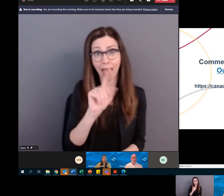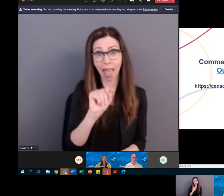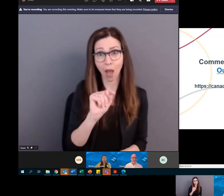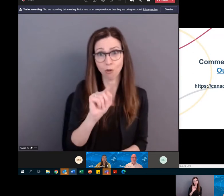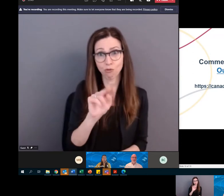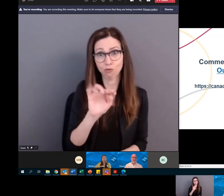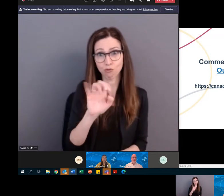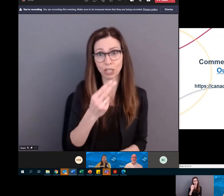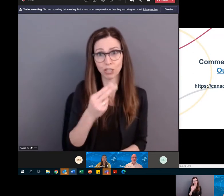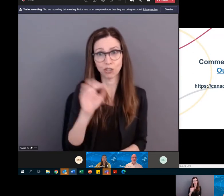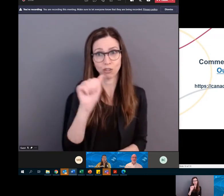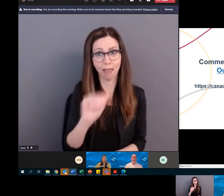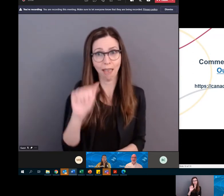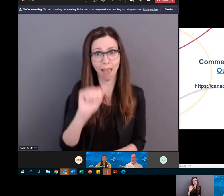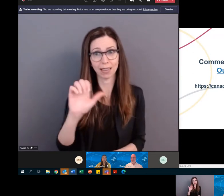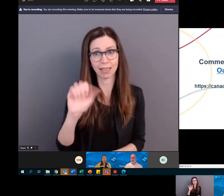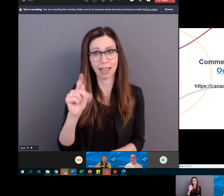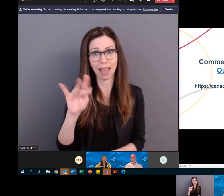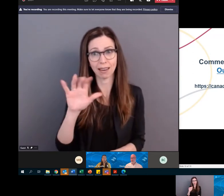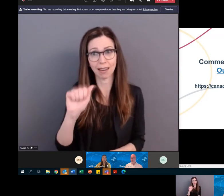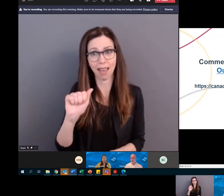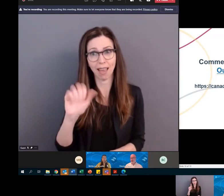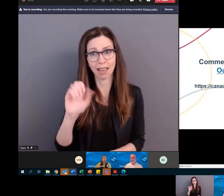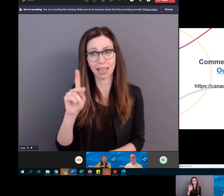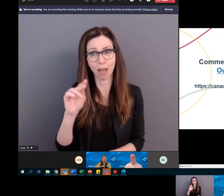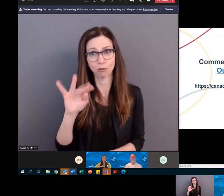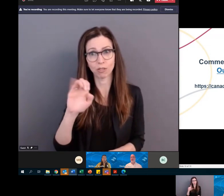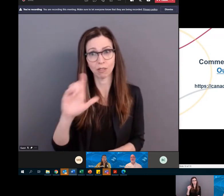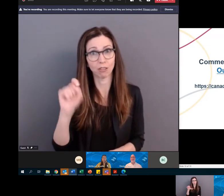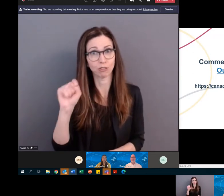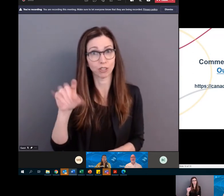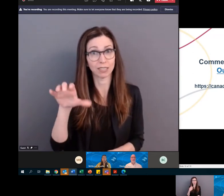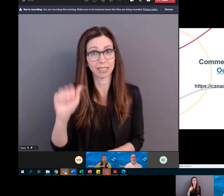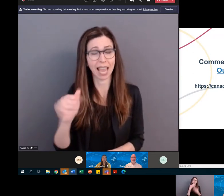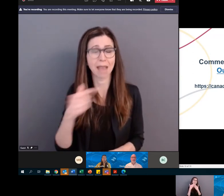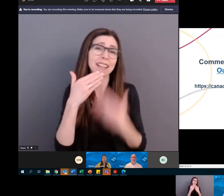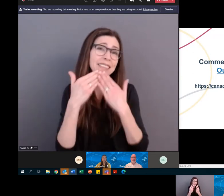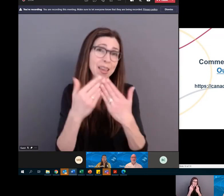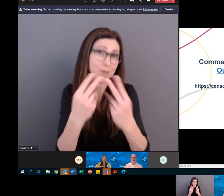once more for participating and on behalf of my colleagues and